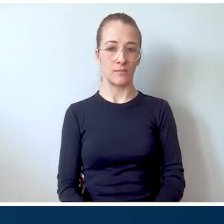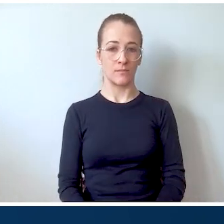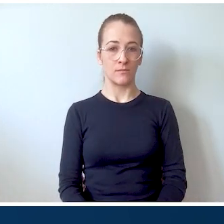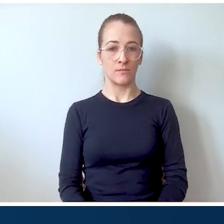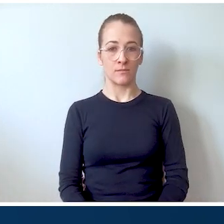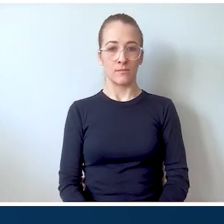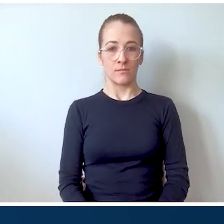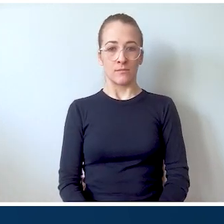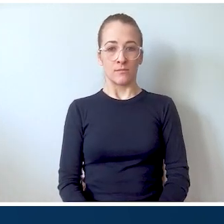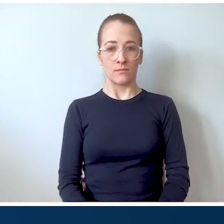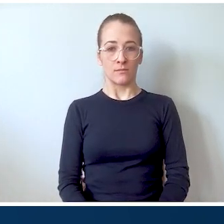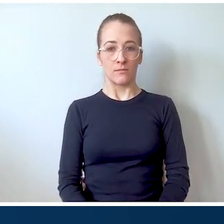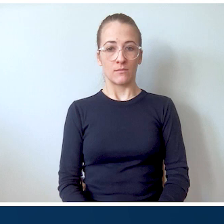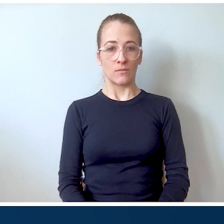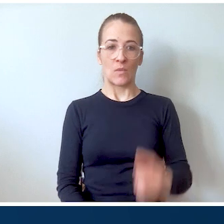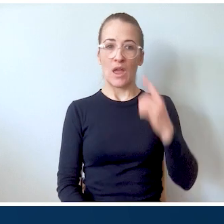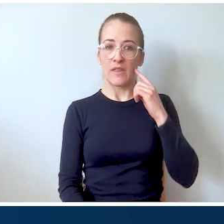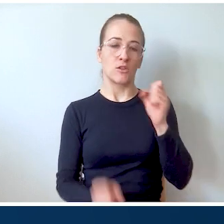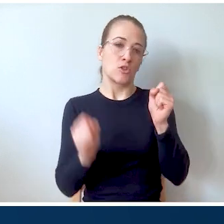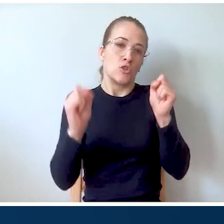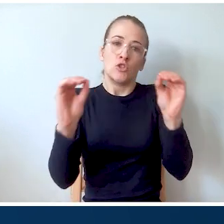Yeah. I think that's just critically important.